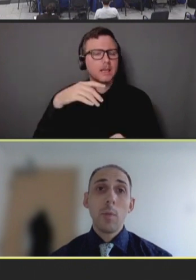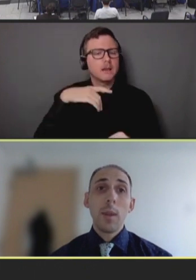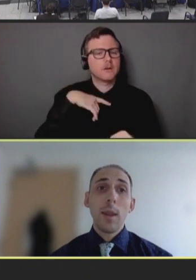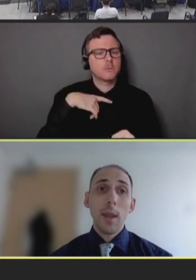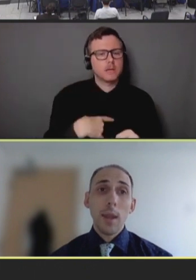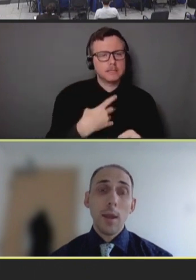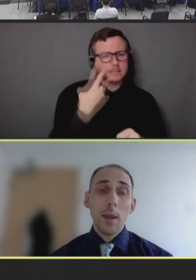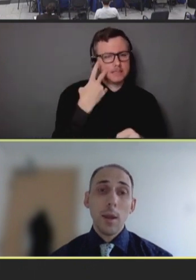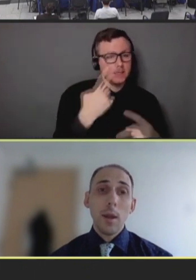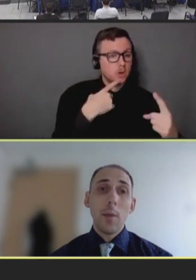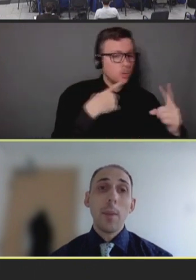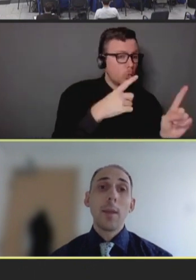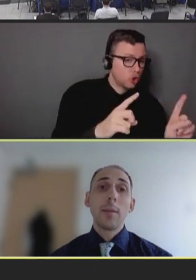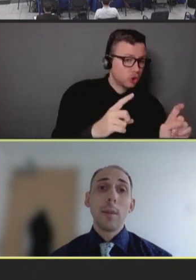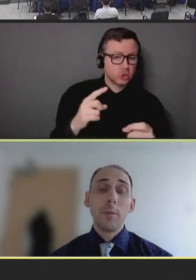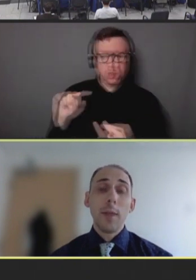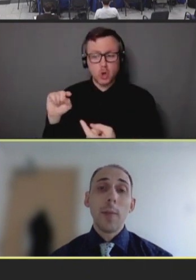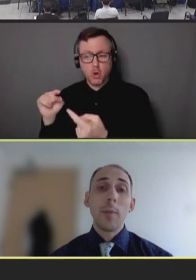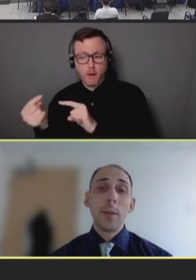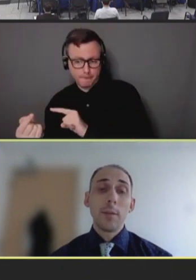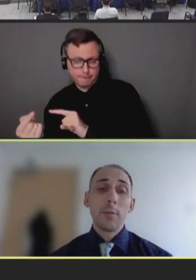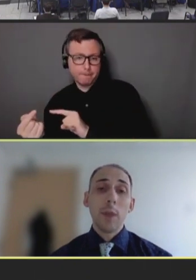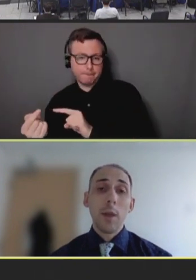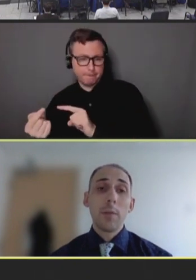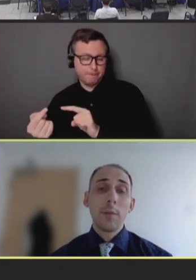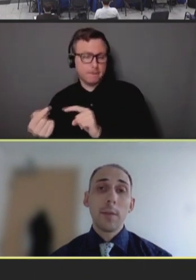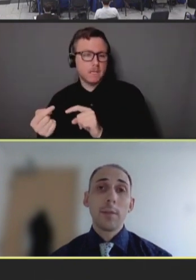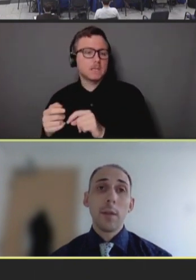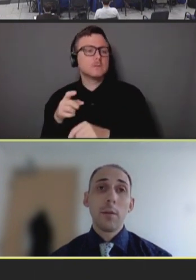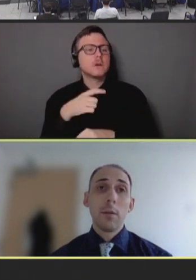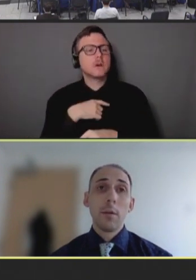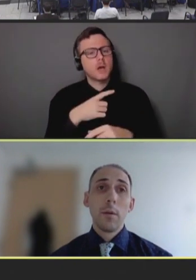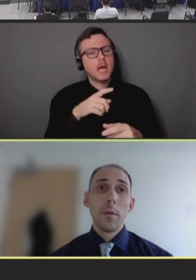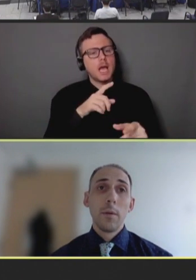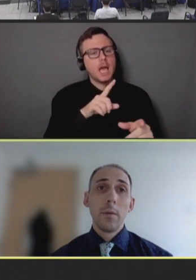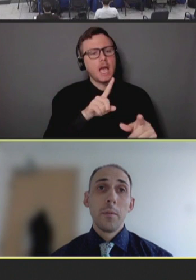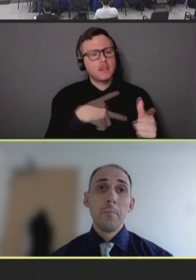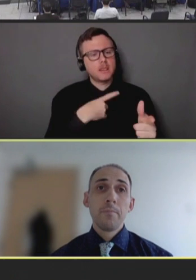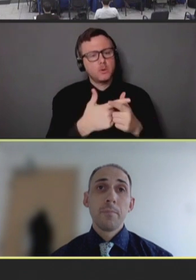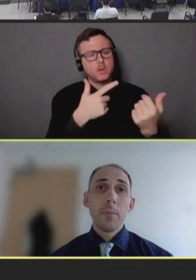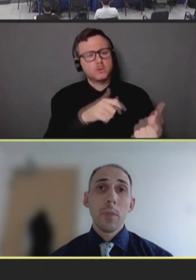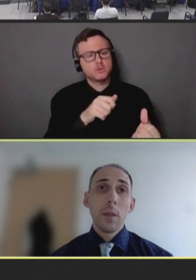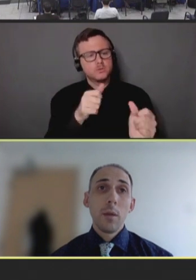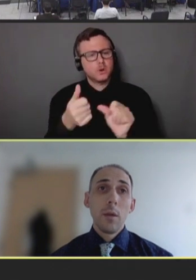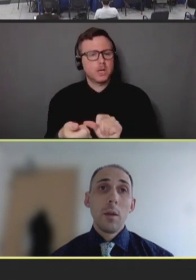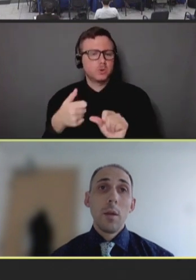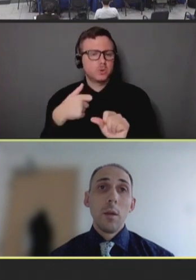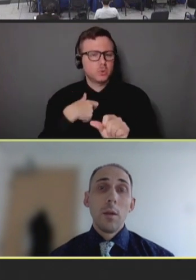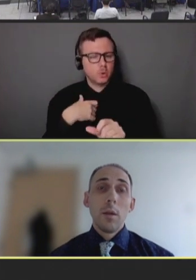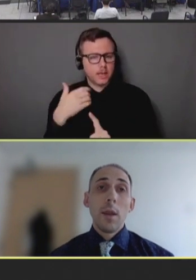make an attempt to emulate this trial. Next slide.